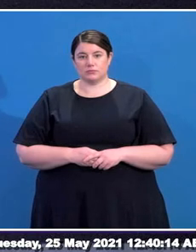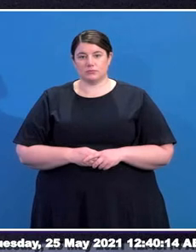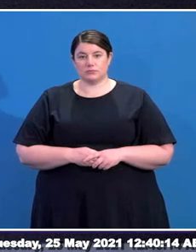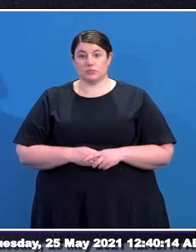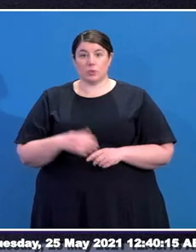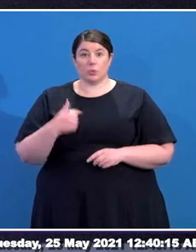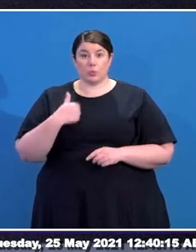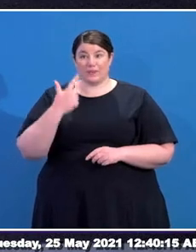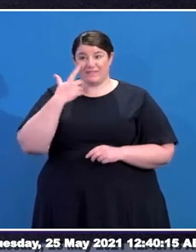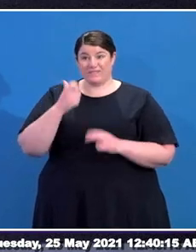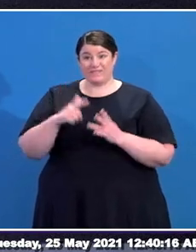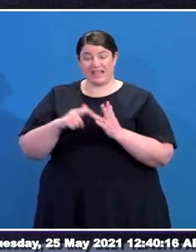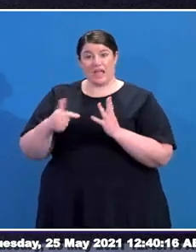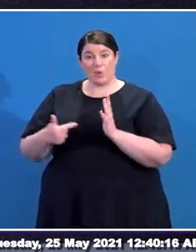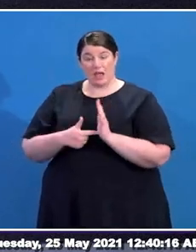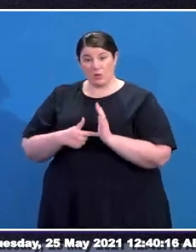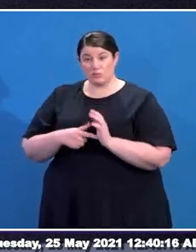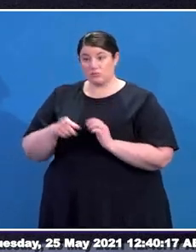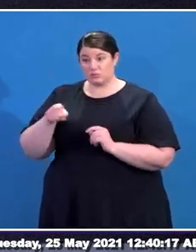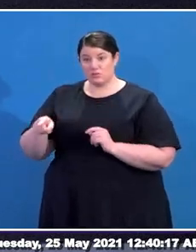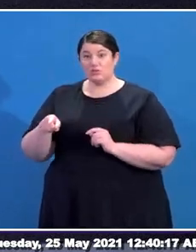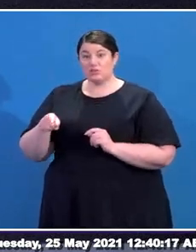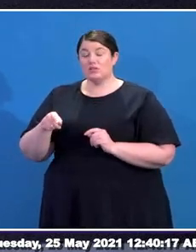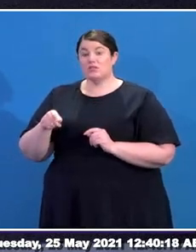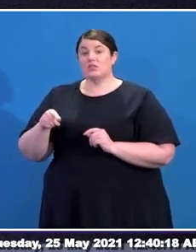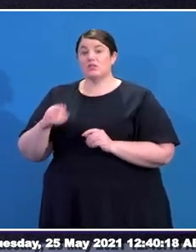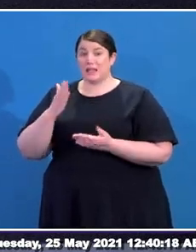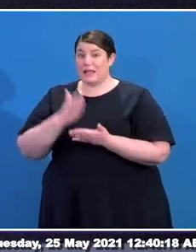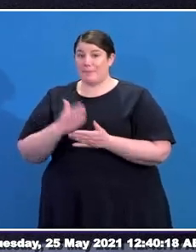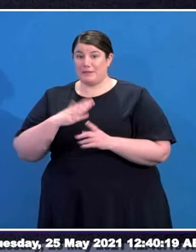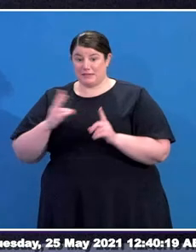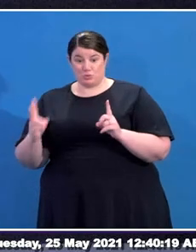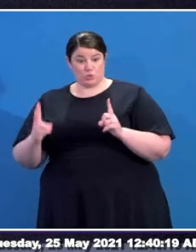needed Carl's two-to-one supports to be in the home because that gave an